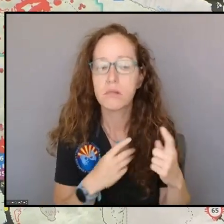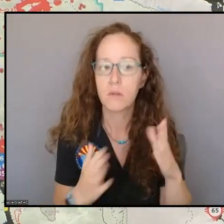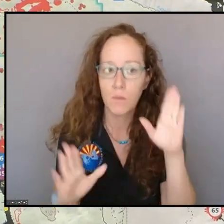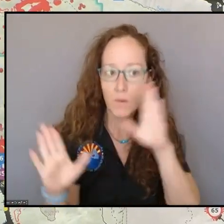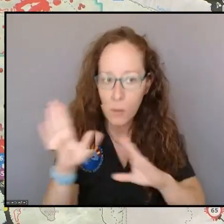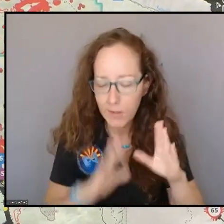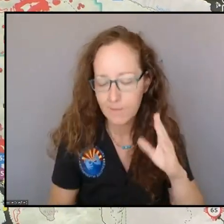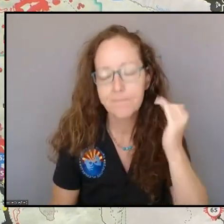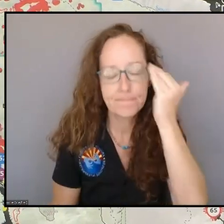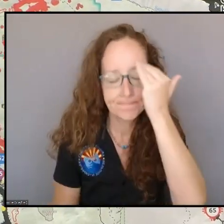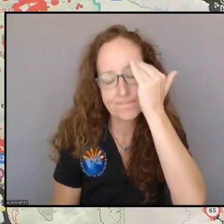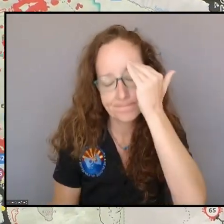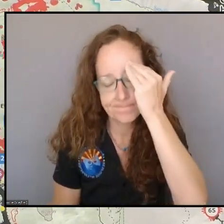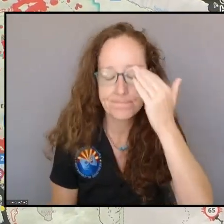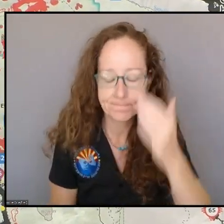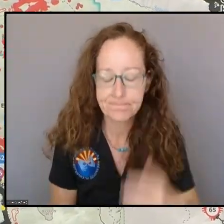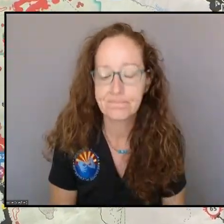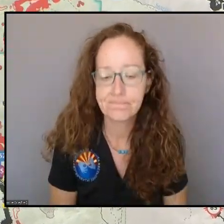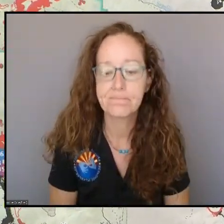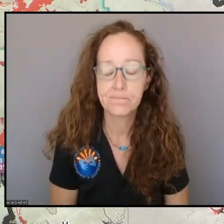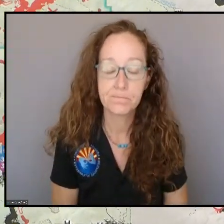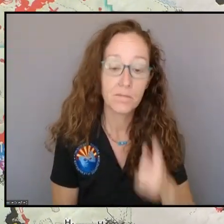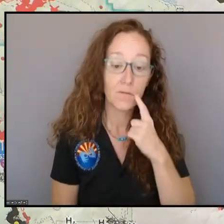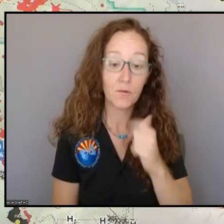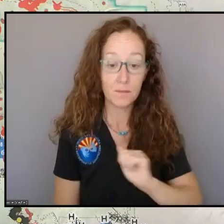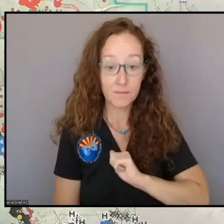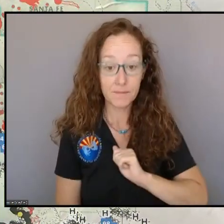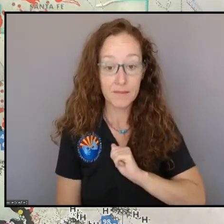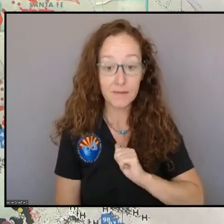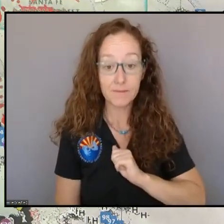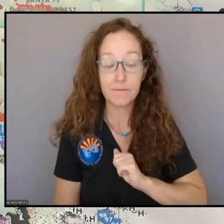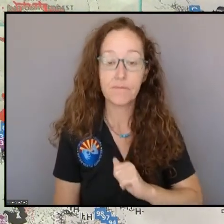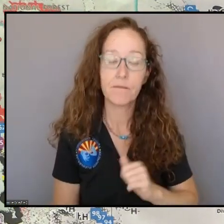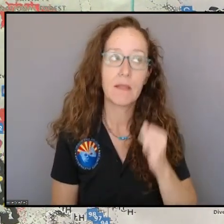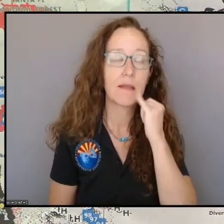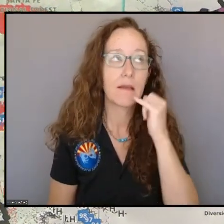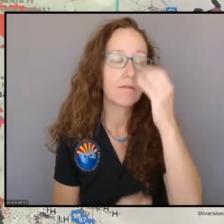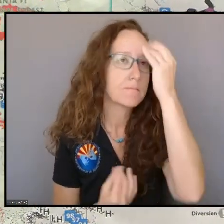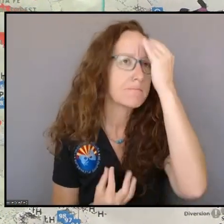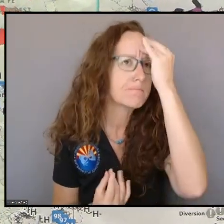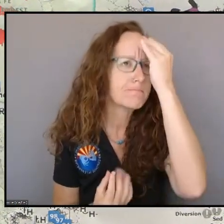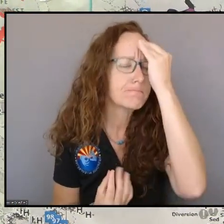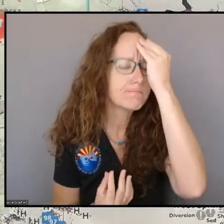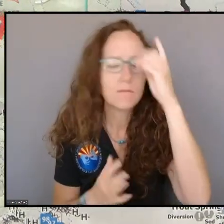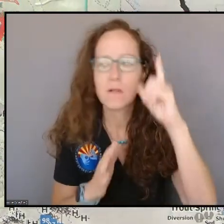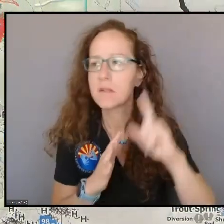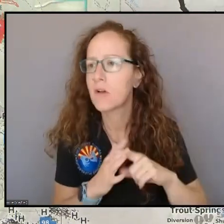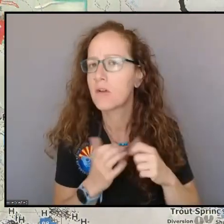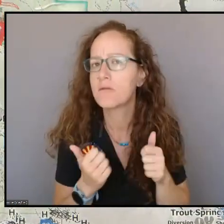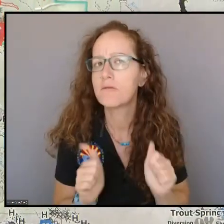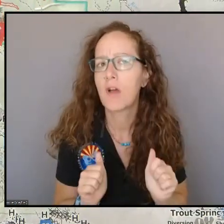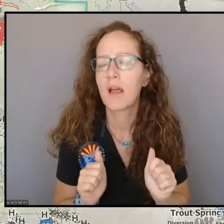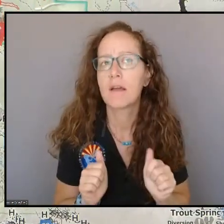know, just for me and when I think about that, and I start you know, trying to put myself in the shoes of the people in